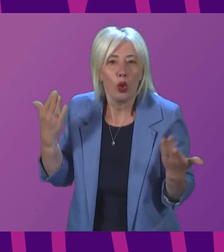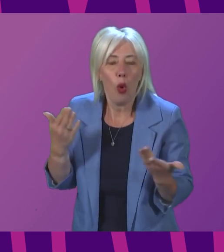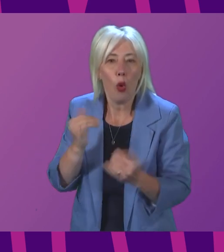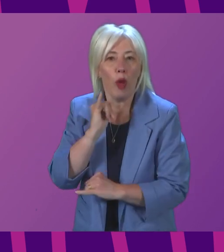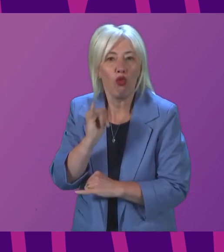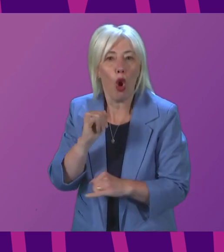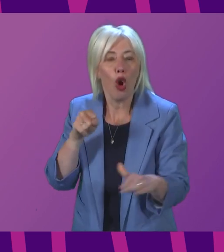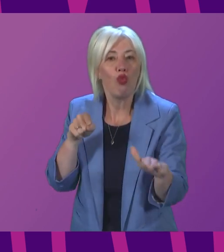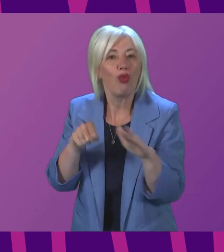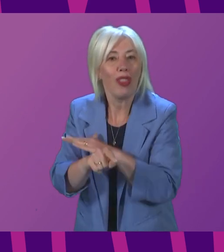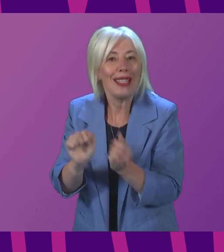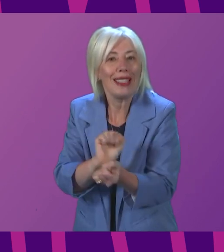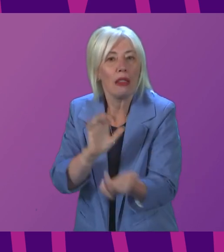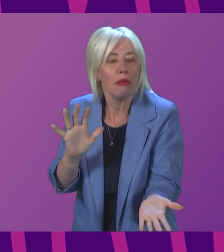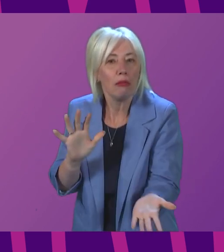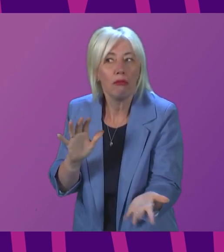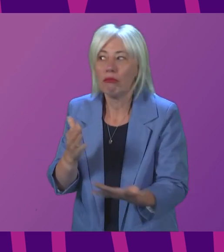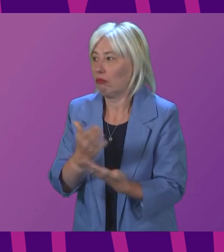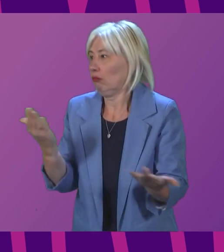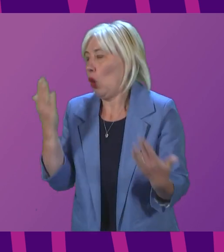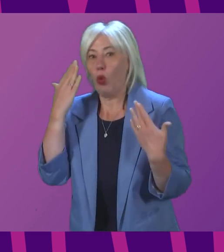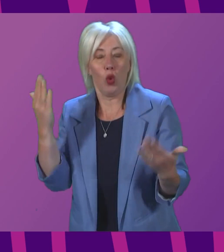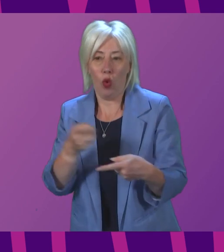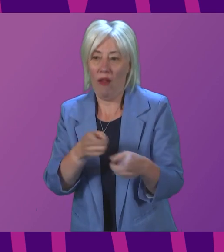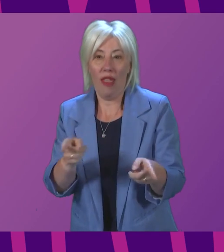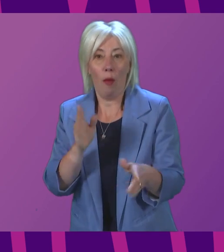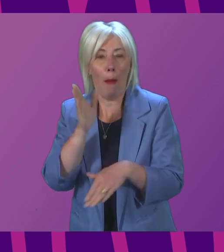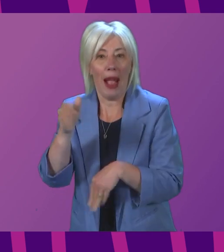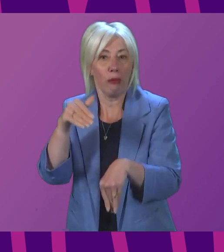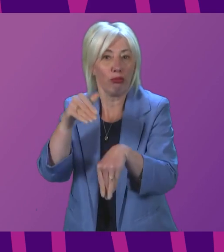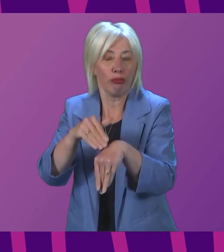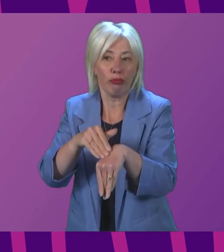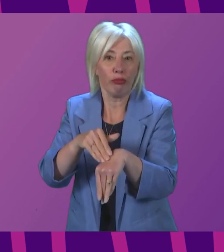We also do not know how many of them possibly went on to reoffend in our communities.